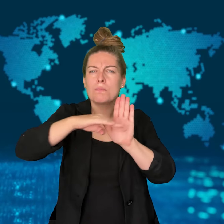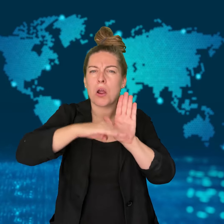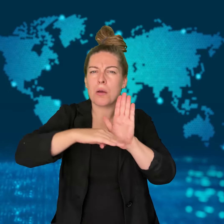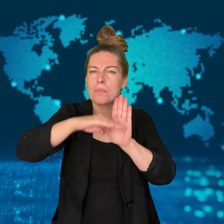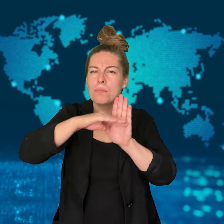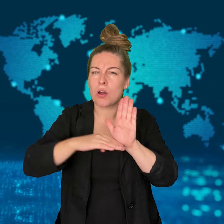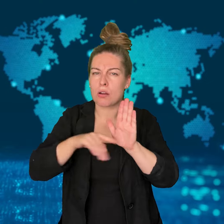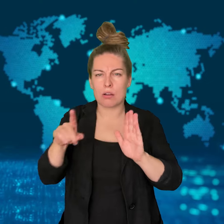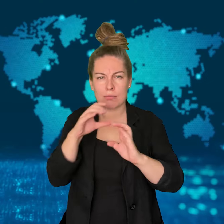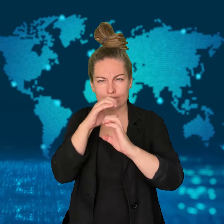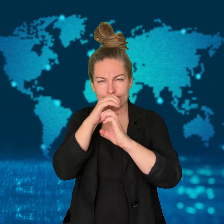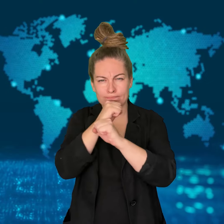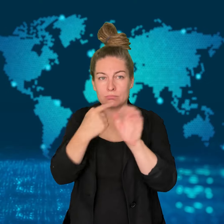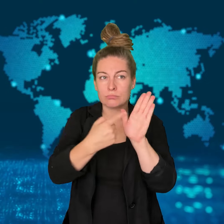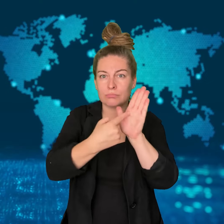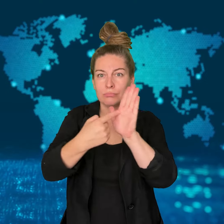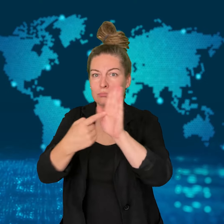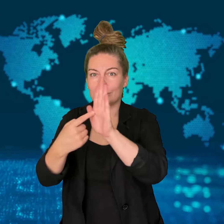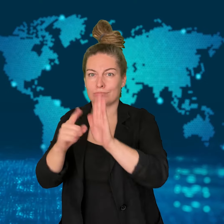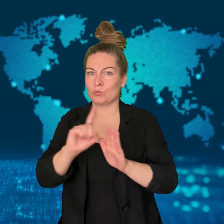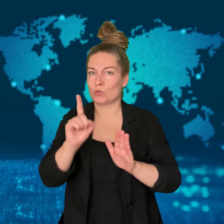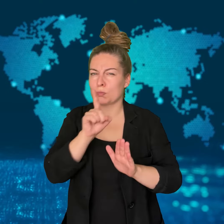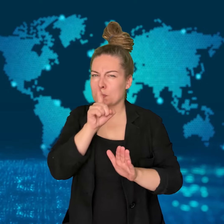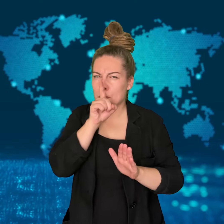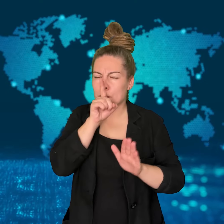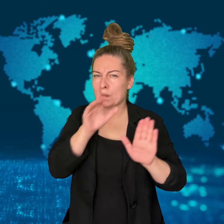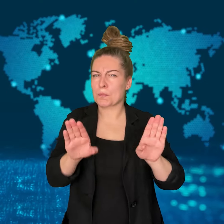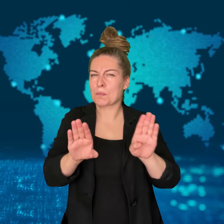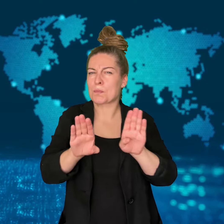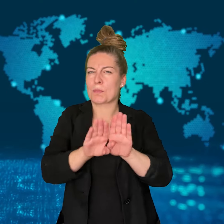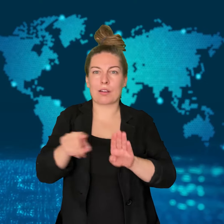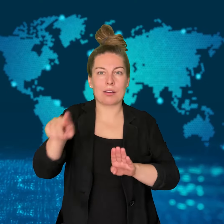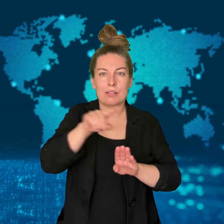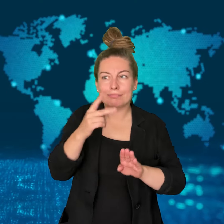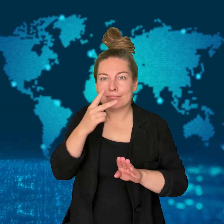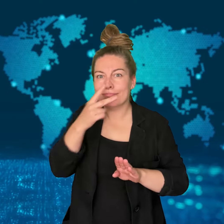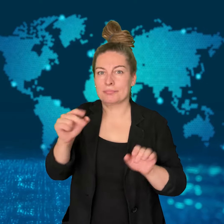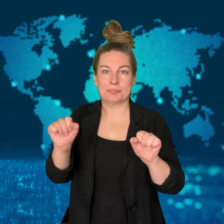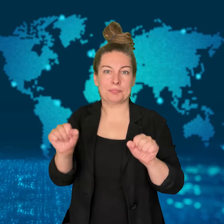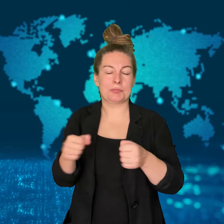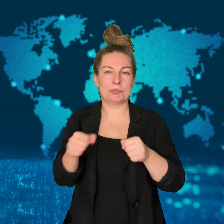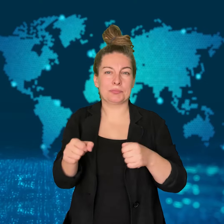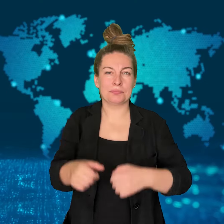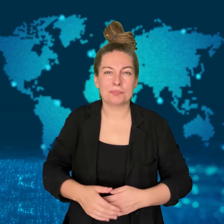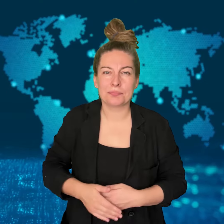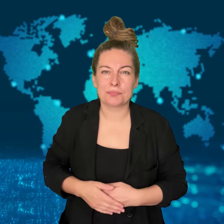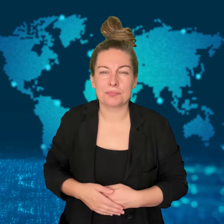and isolated in many of its programs.